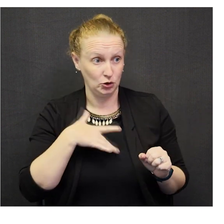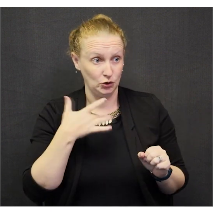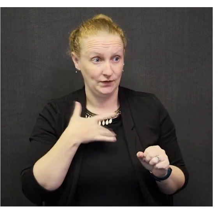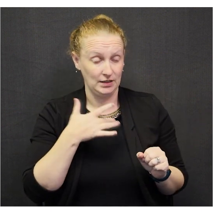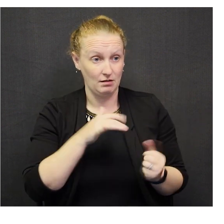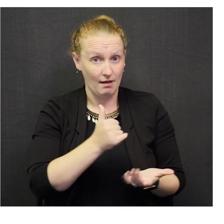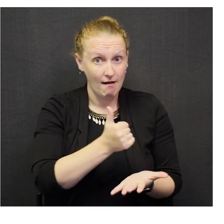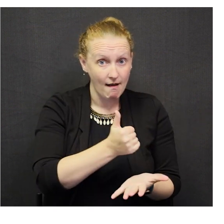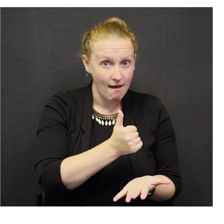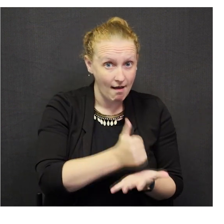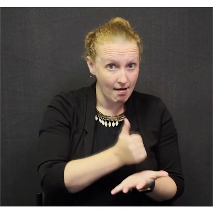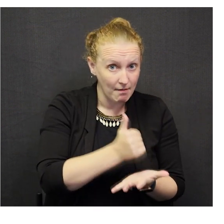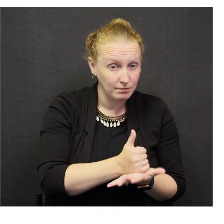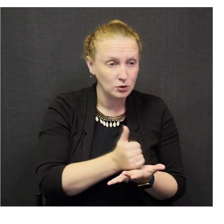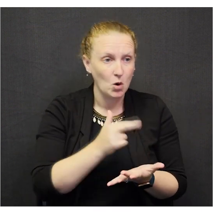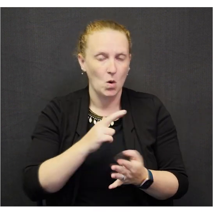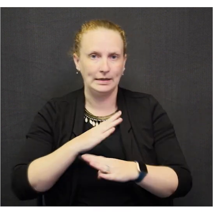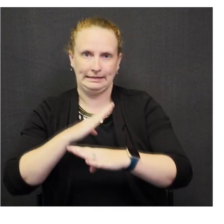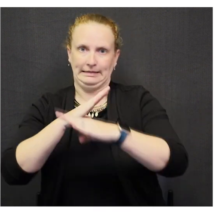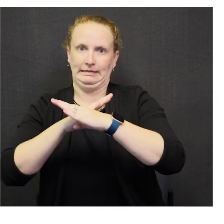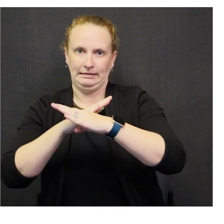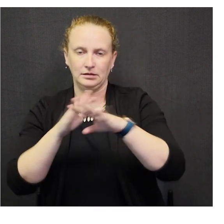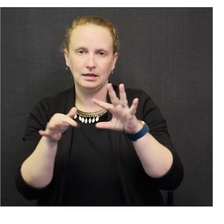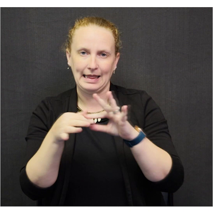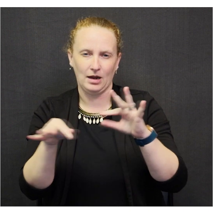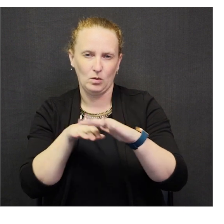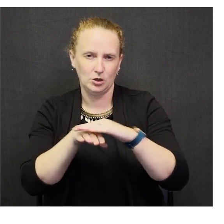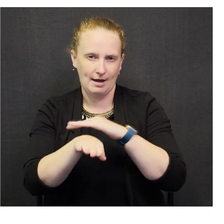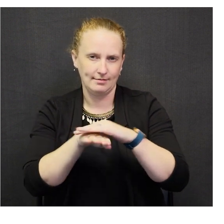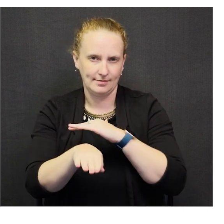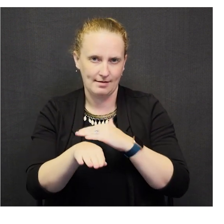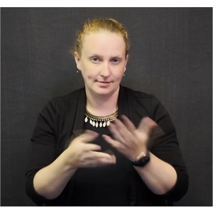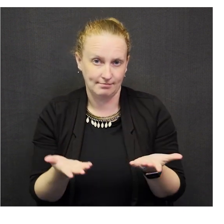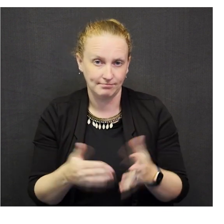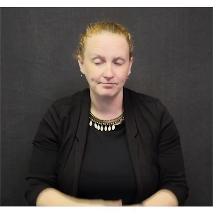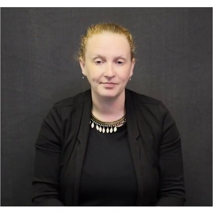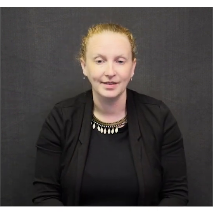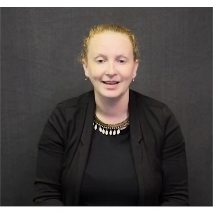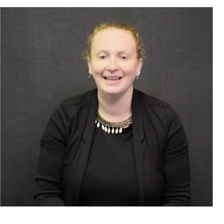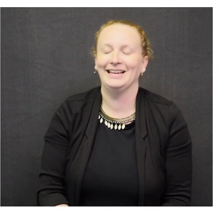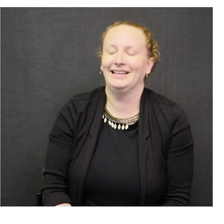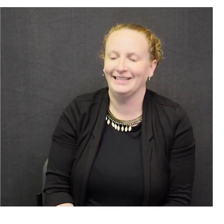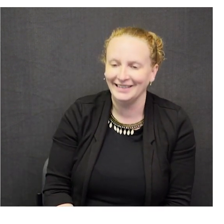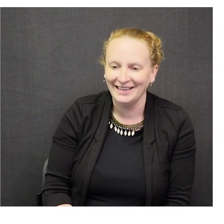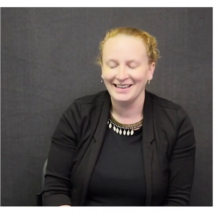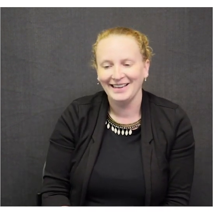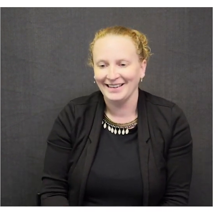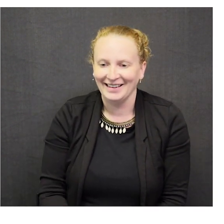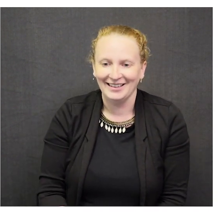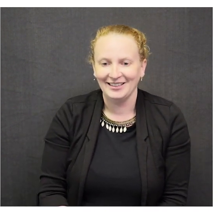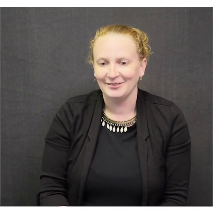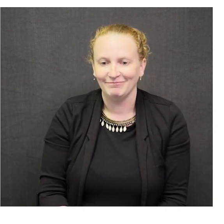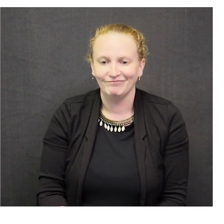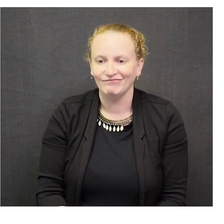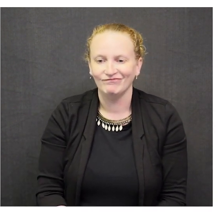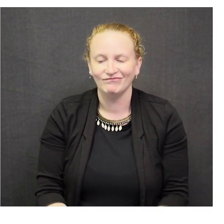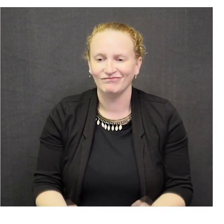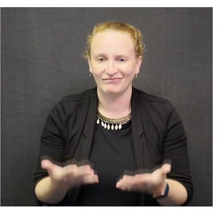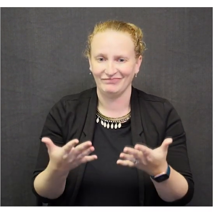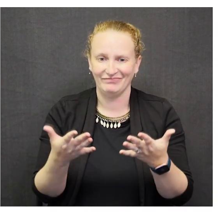language access for your patients? I don't think it's an apples to apples comparison.